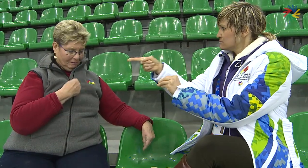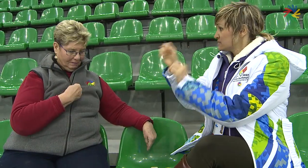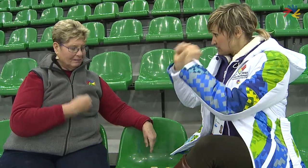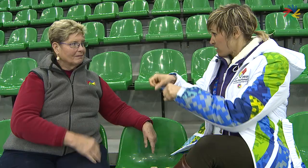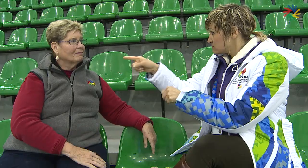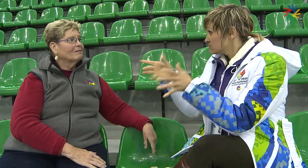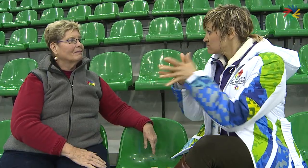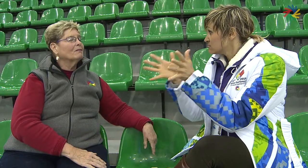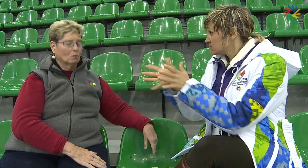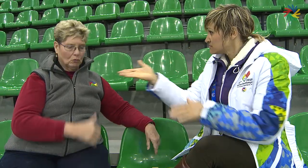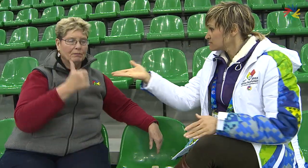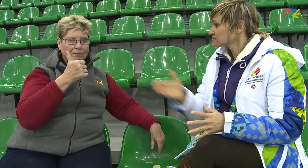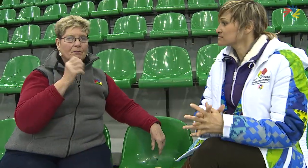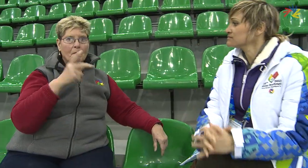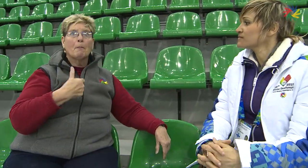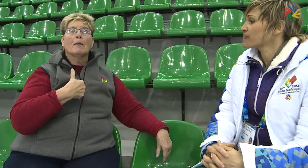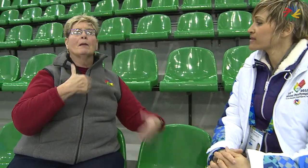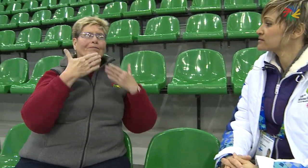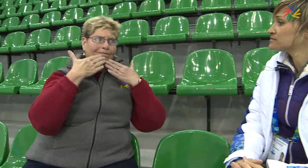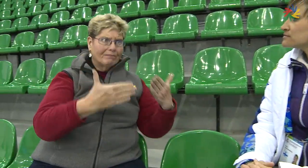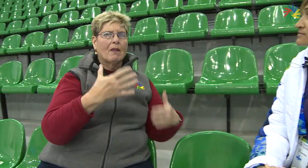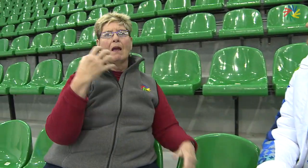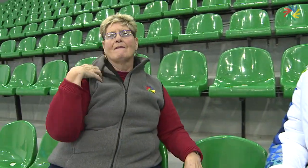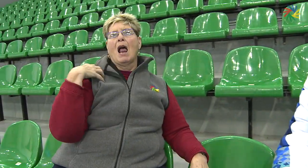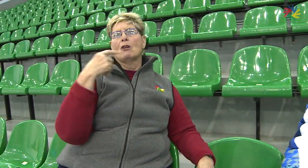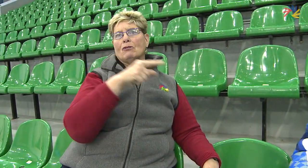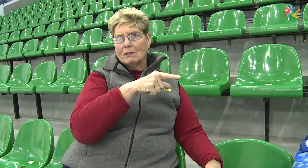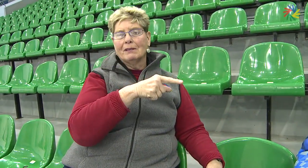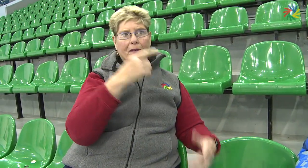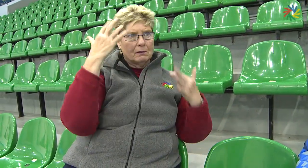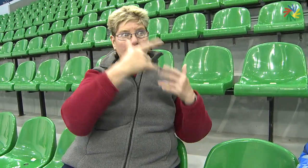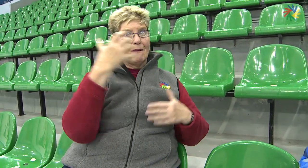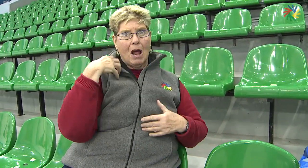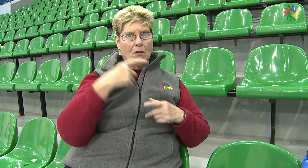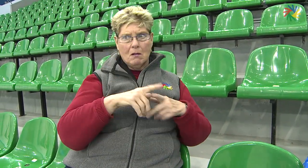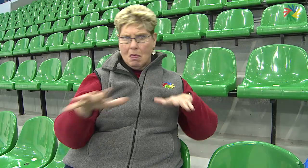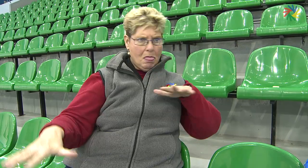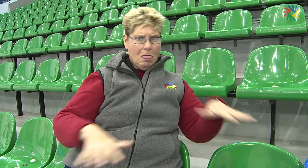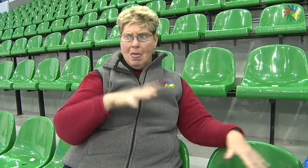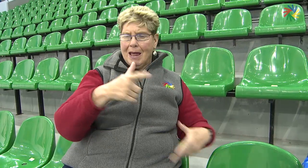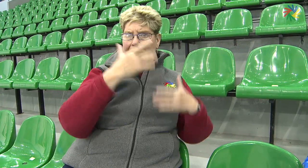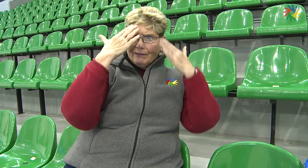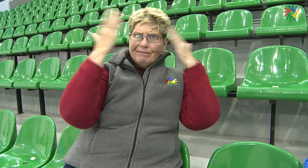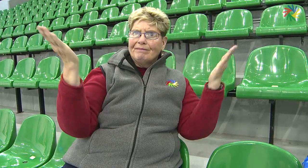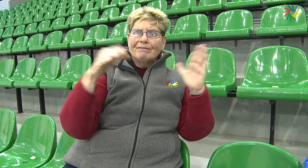can you explain more about this? Yes, ok. I would like to thank Valery, [the ICSD President],